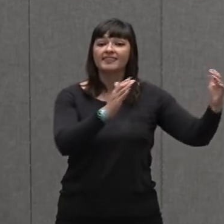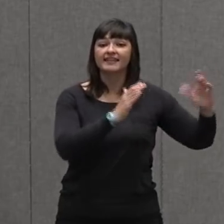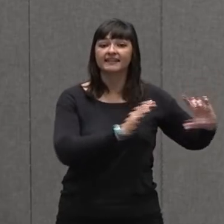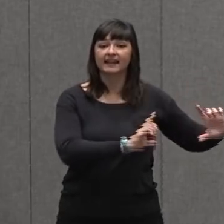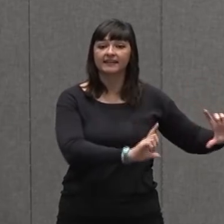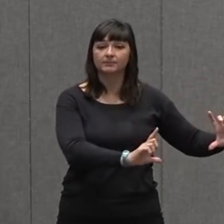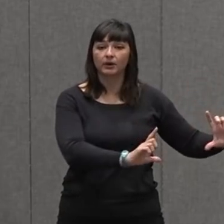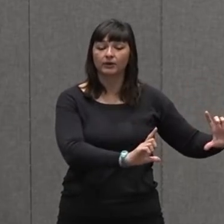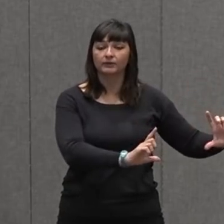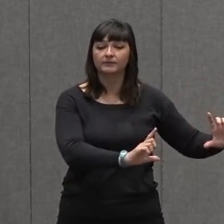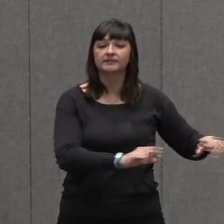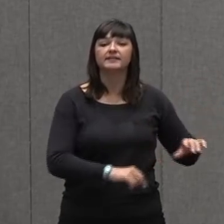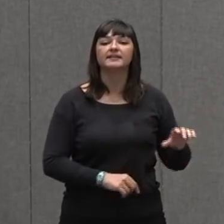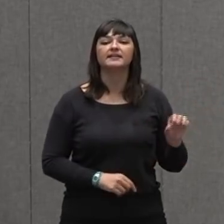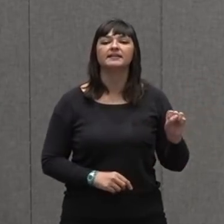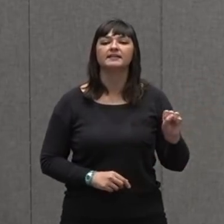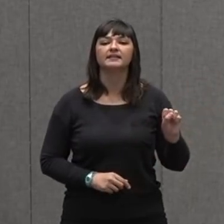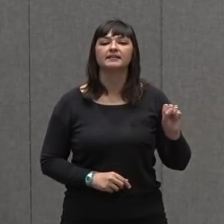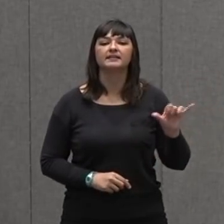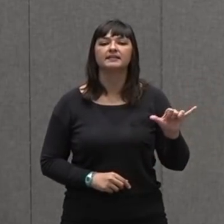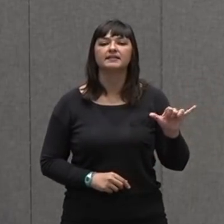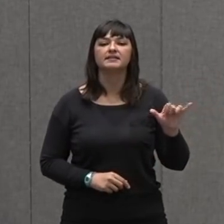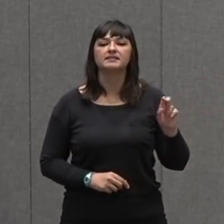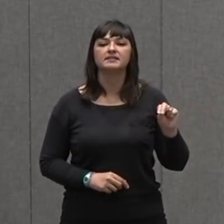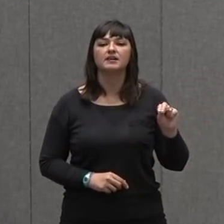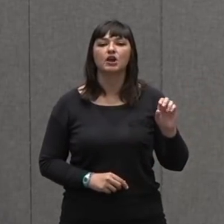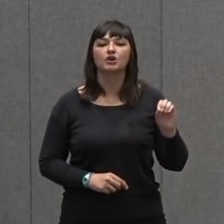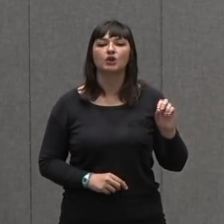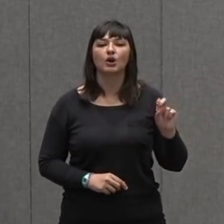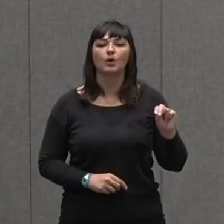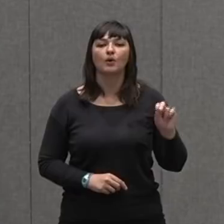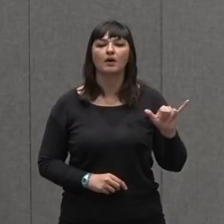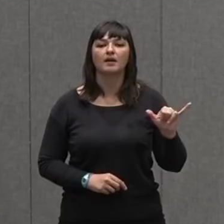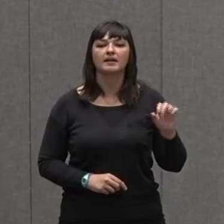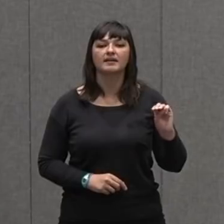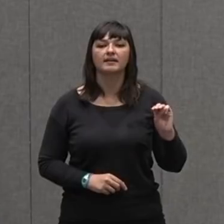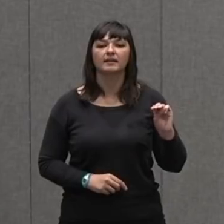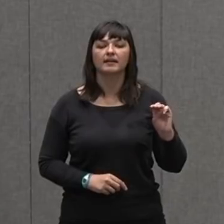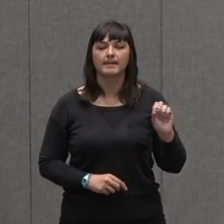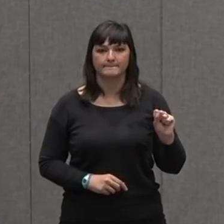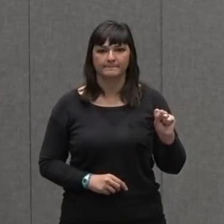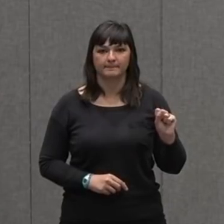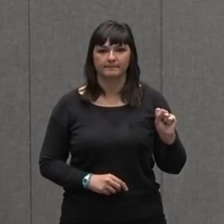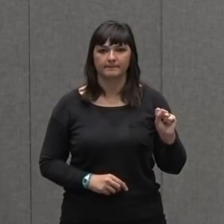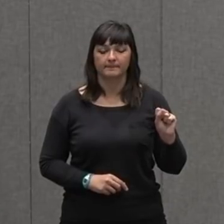synonyms are words that had a similar meaning to our word of the day, drought.